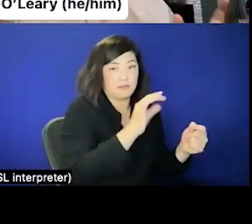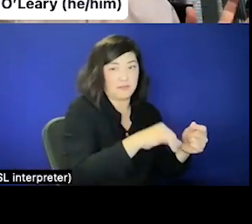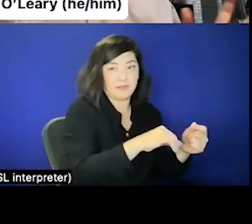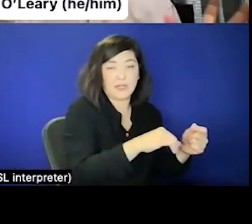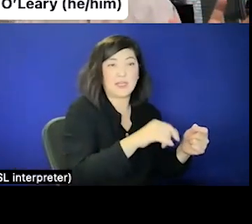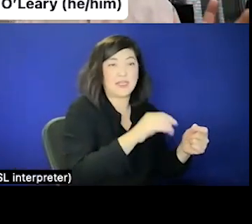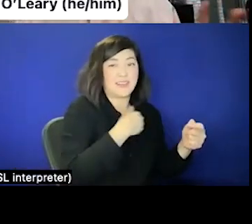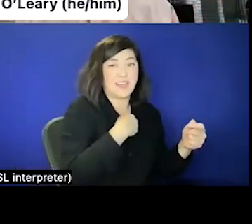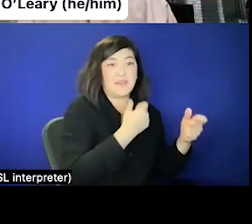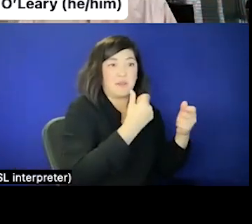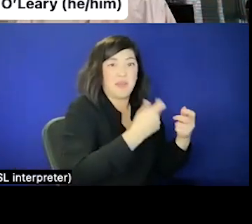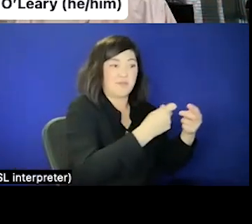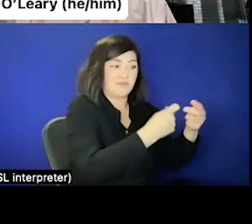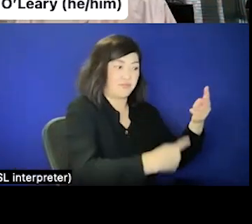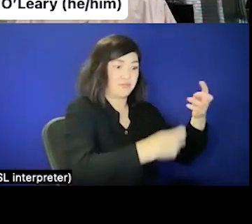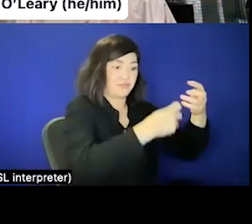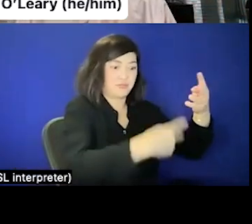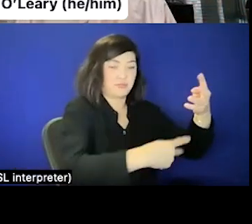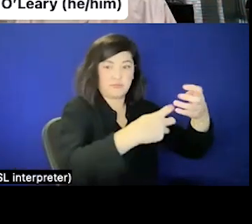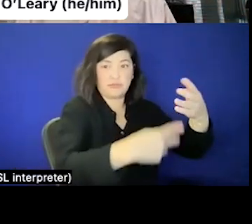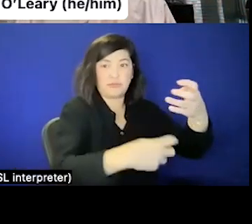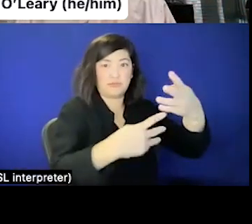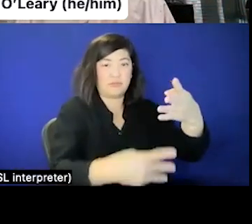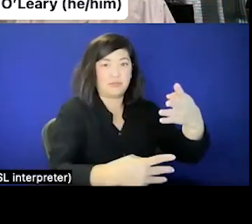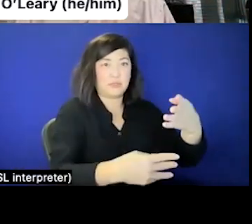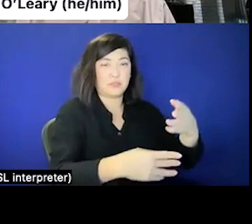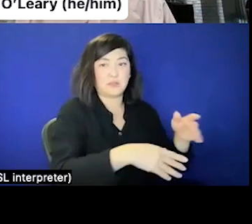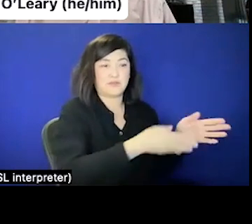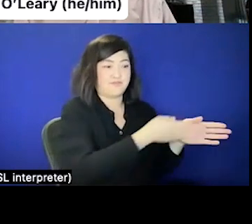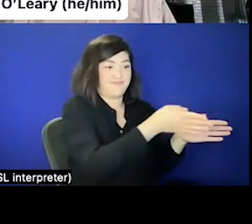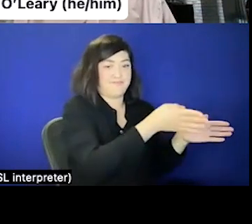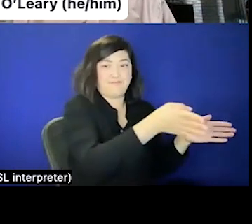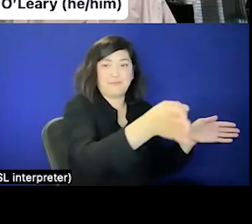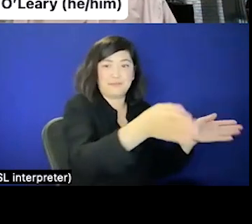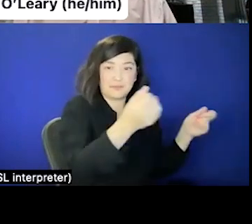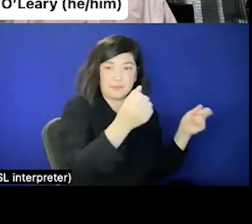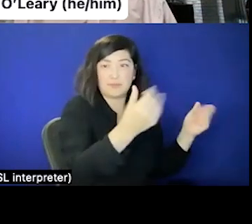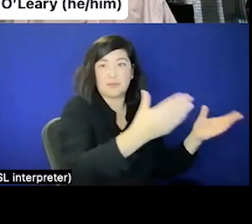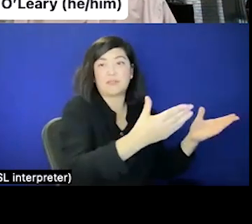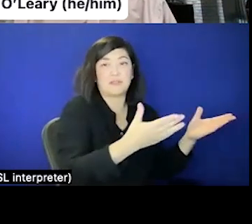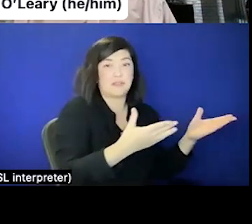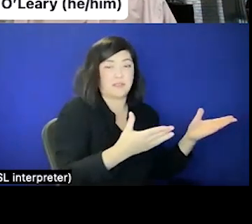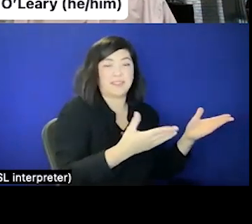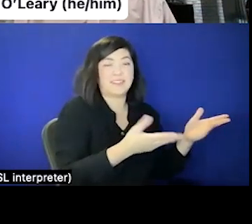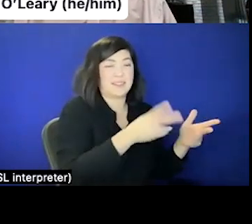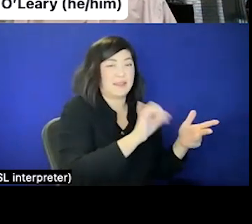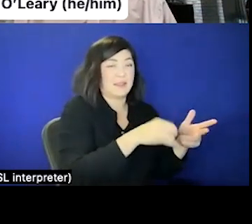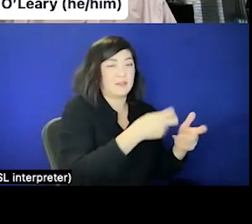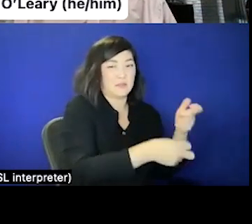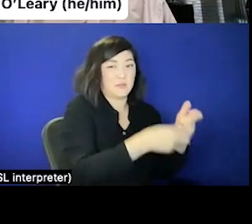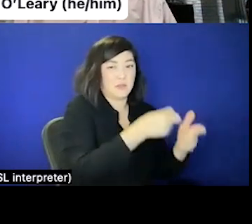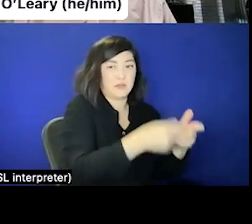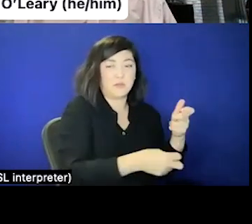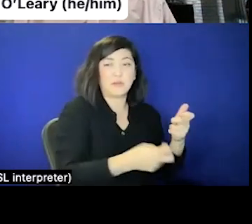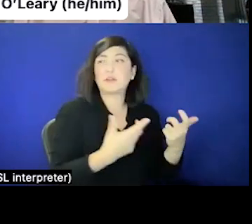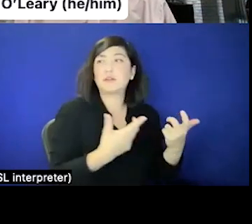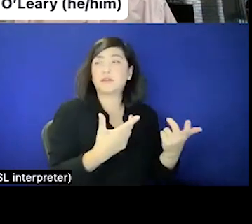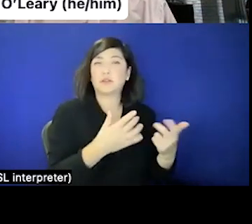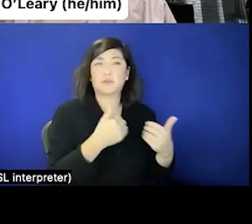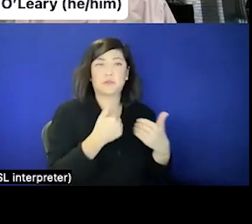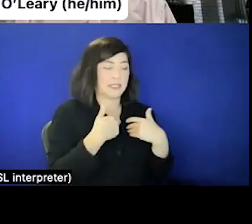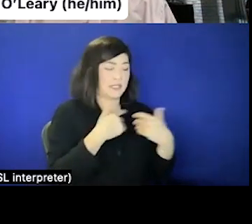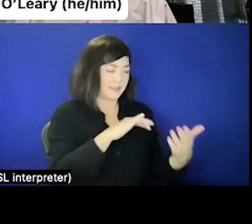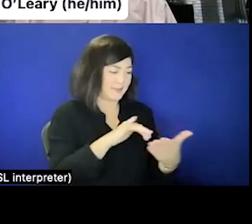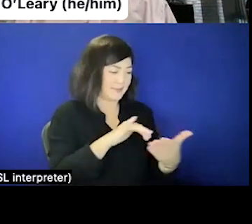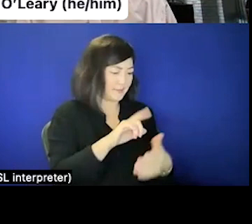of different challenges. We did a full report on this in 2012. It's old, but the problems really